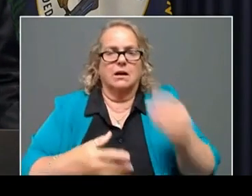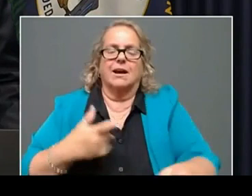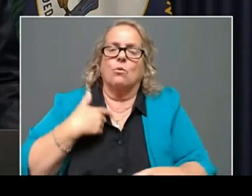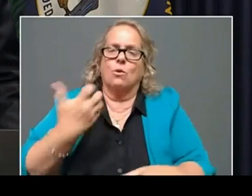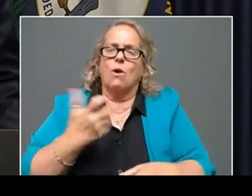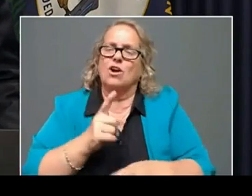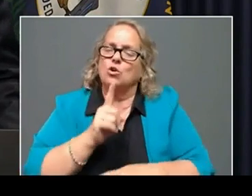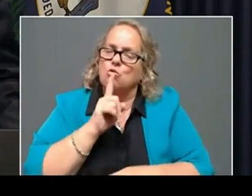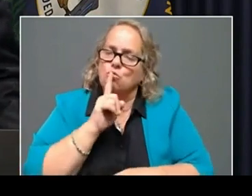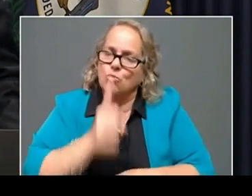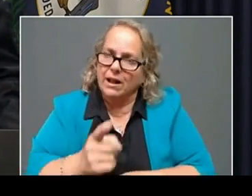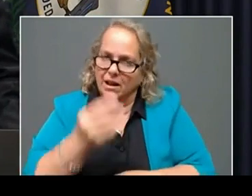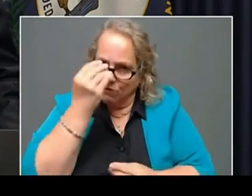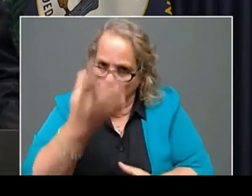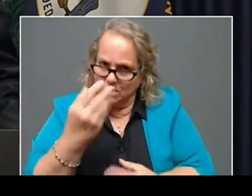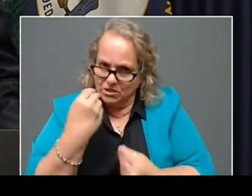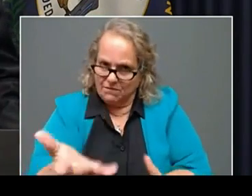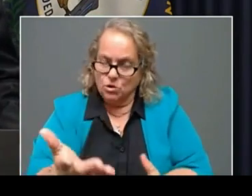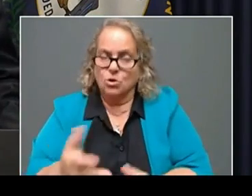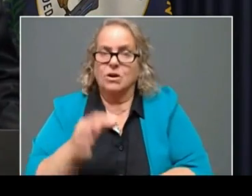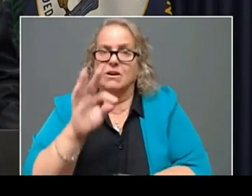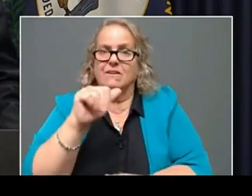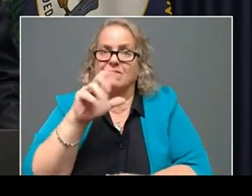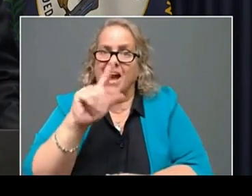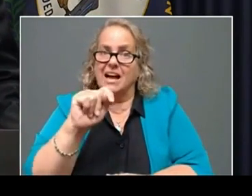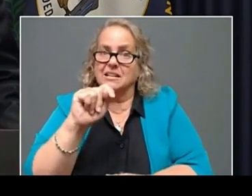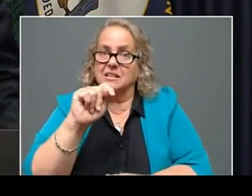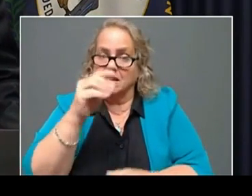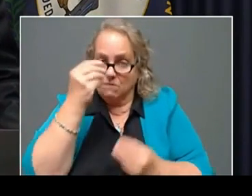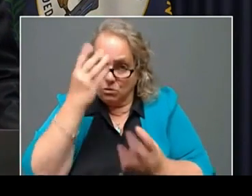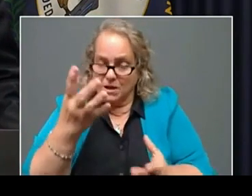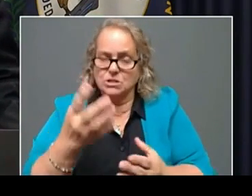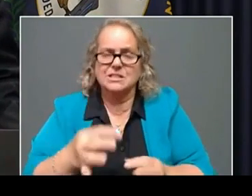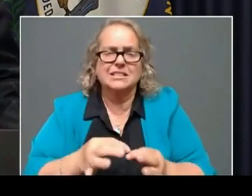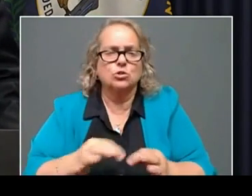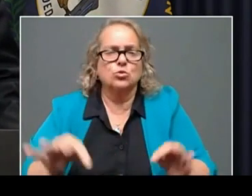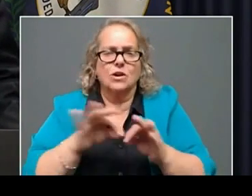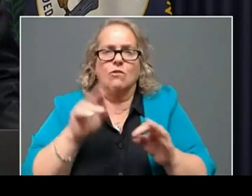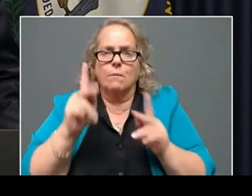information is absolutely critical to people making good decisions. So listen,